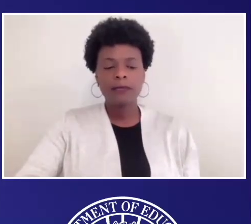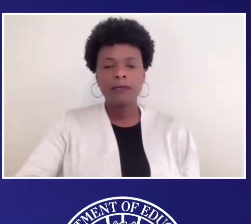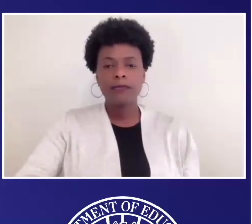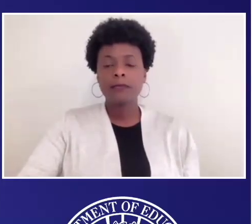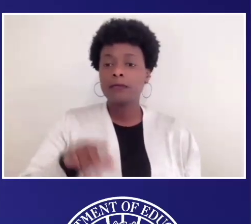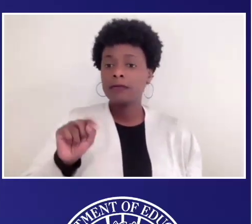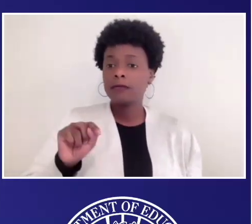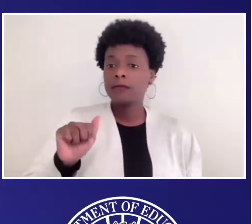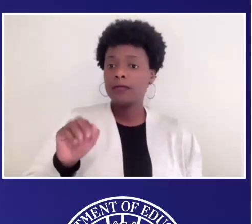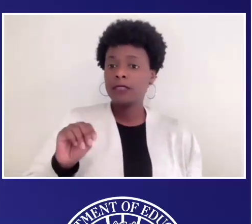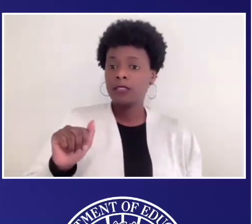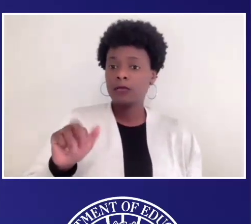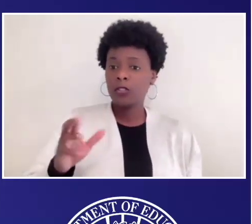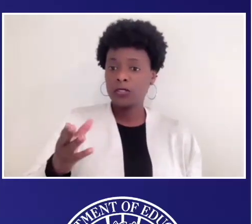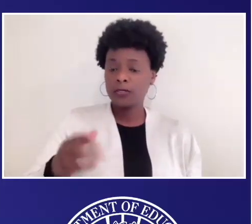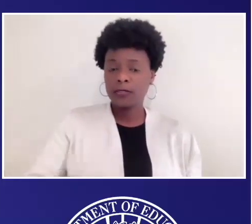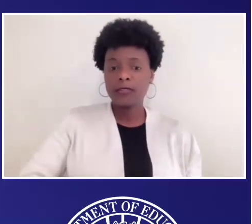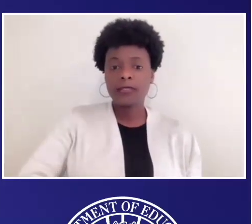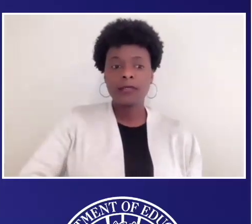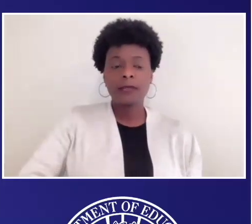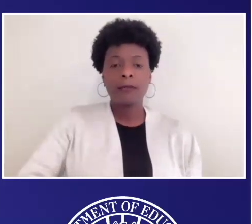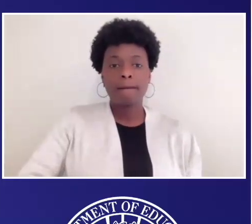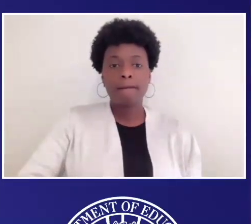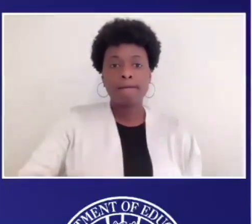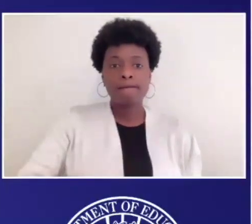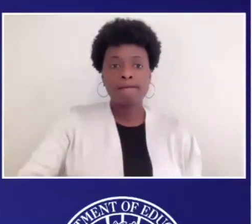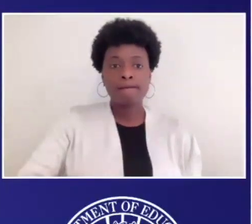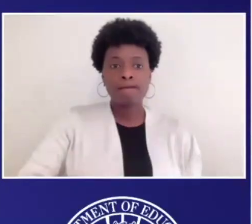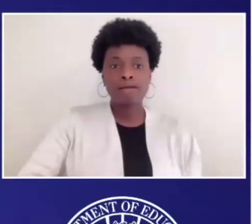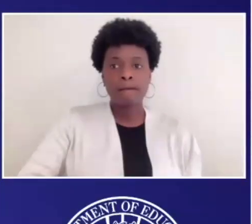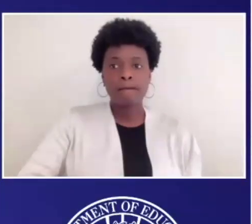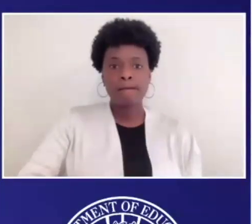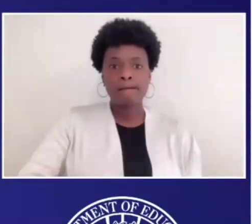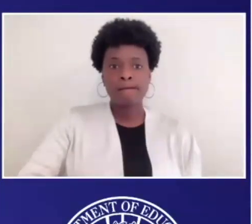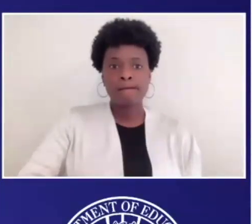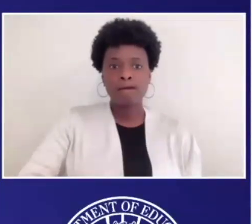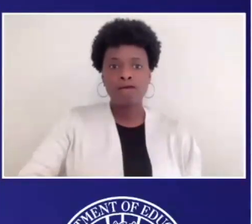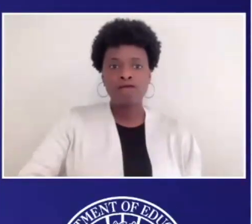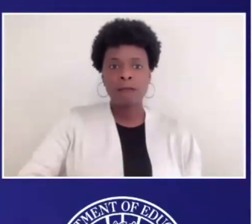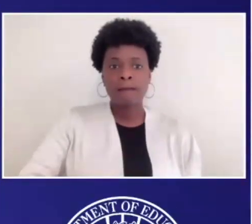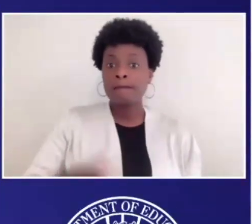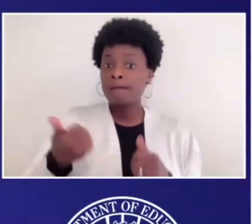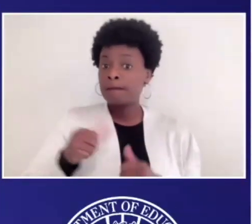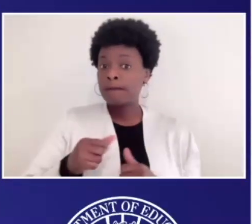Tamar? Any other questions?